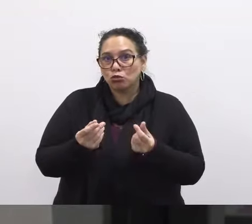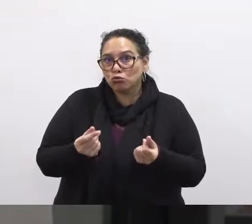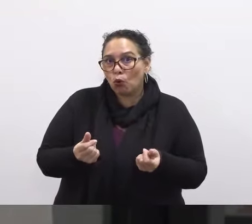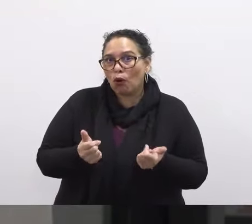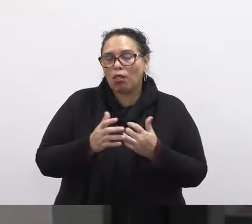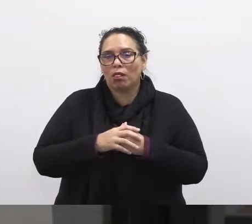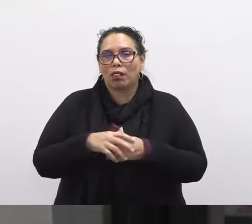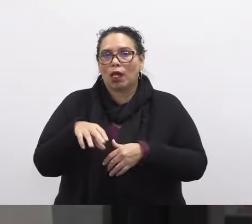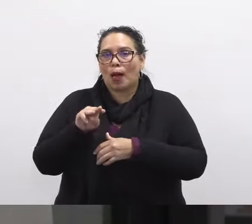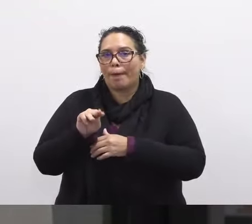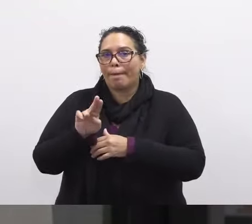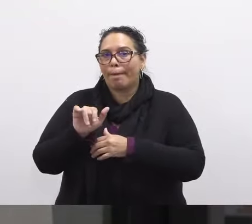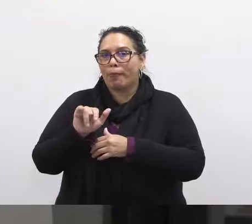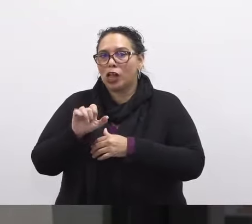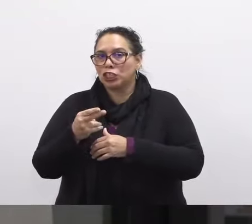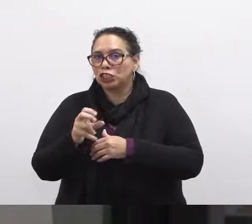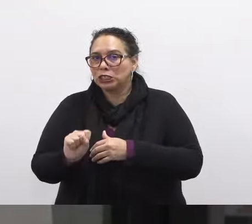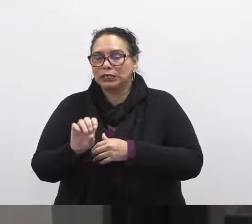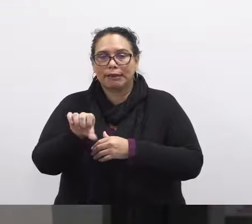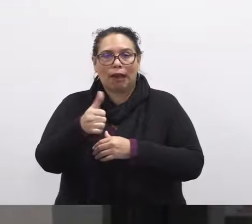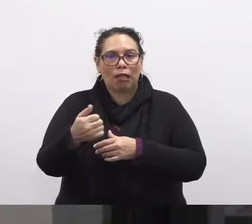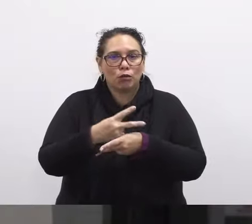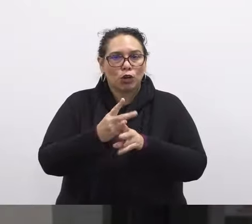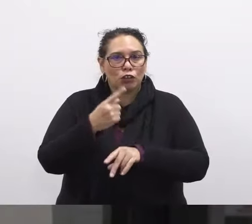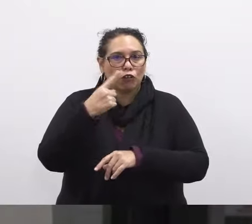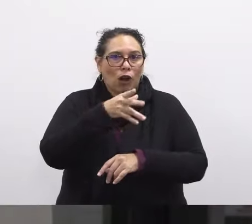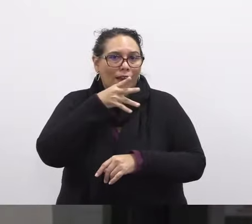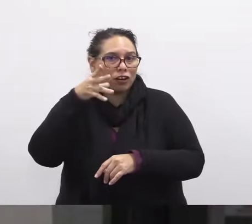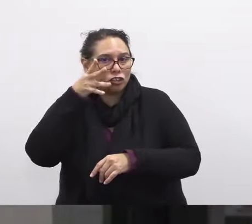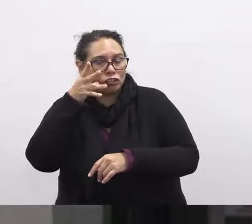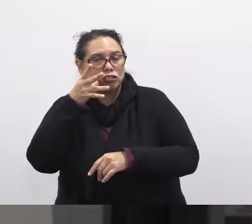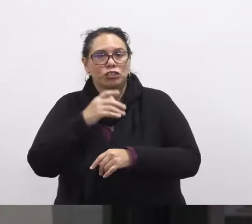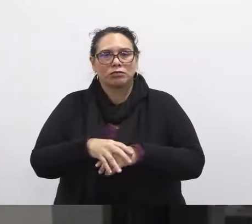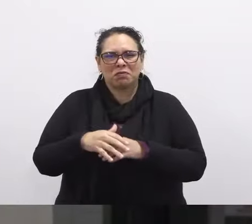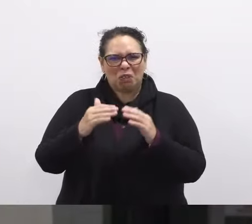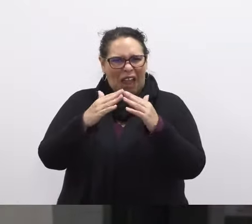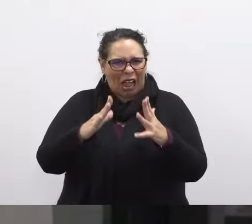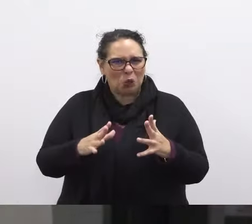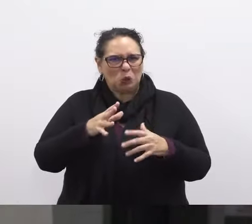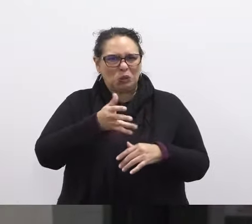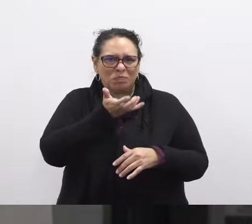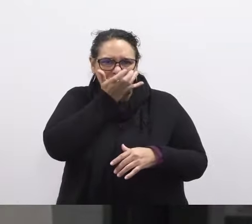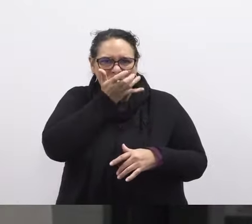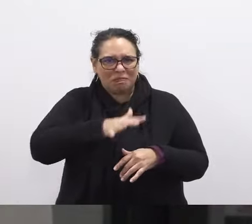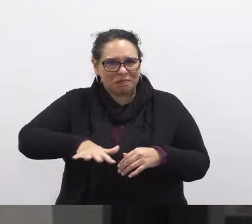mulches, and other products for agriculture and landscape as well as waste to energy solutions.